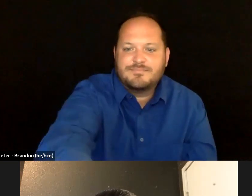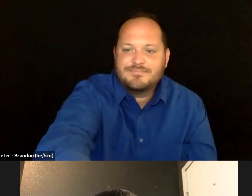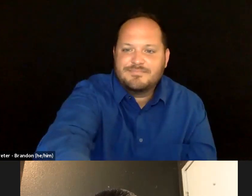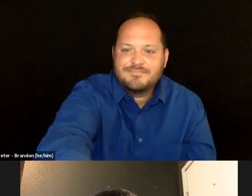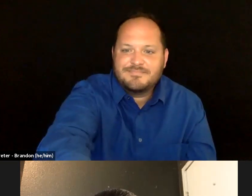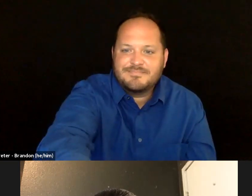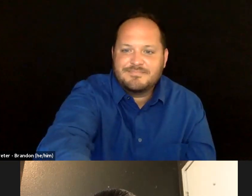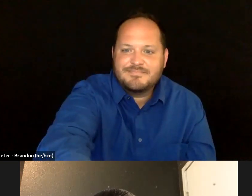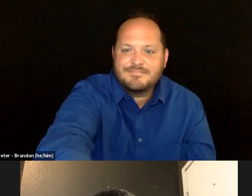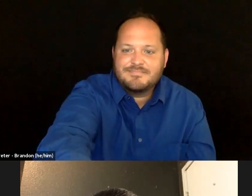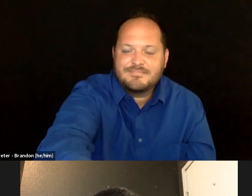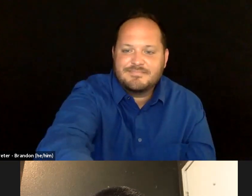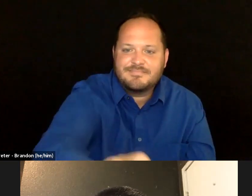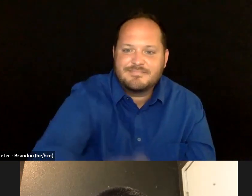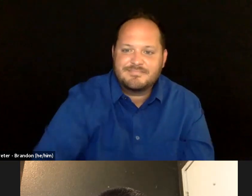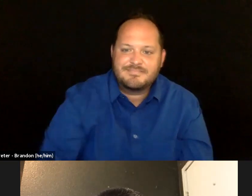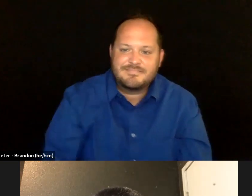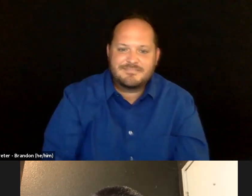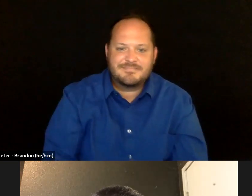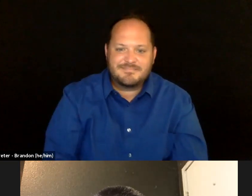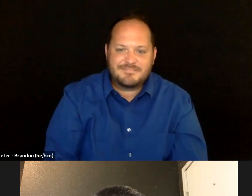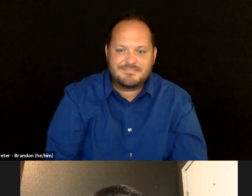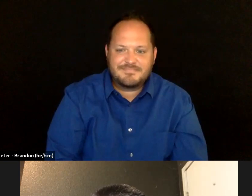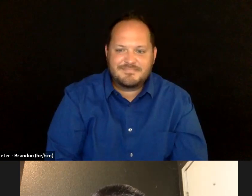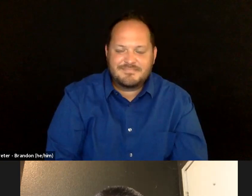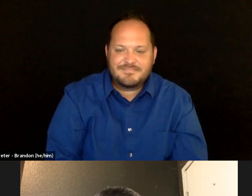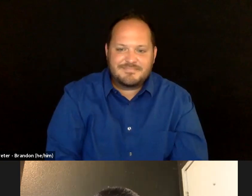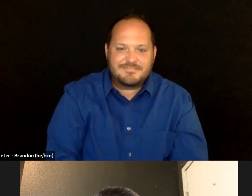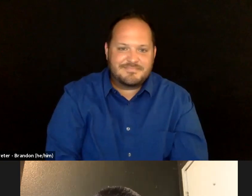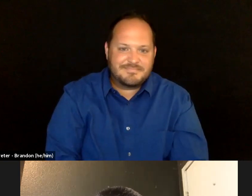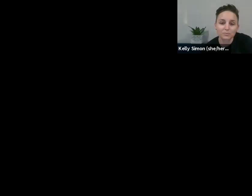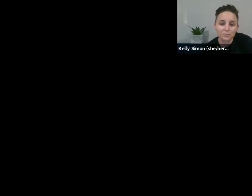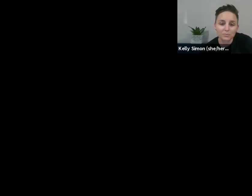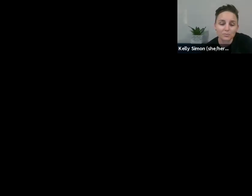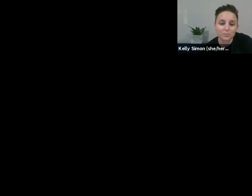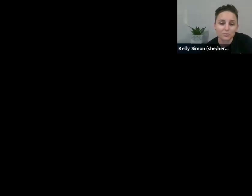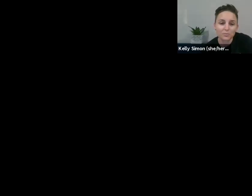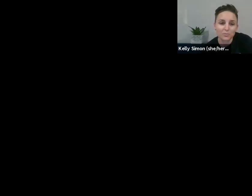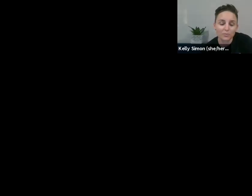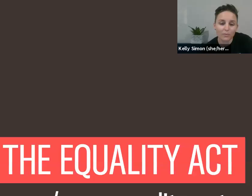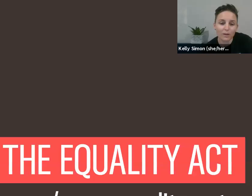Your messages to Congress are so, so powerful as their constituents.